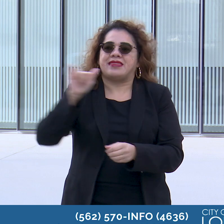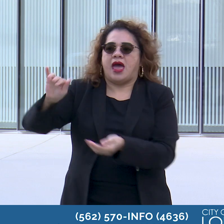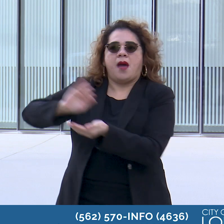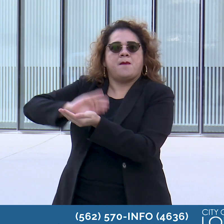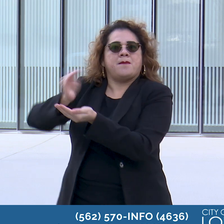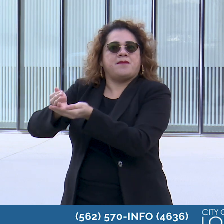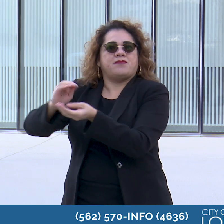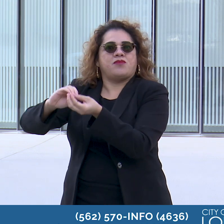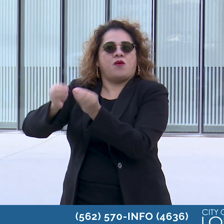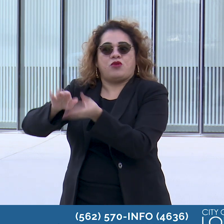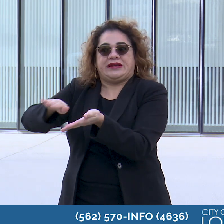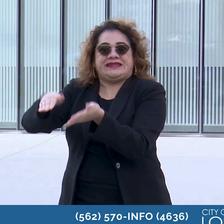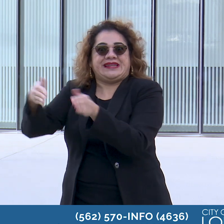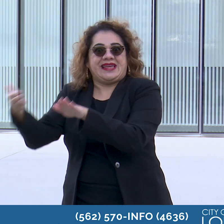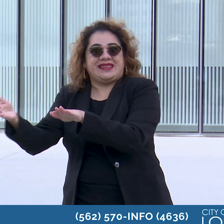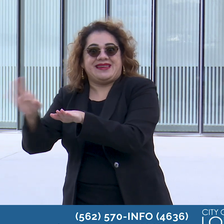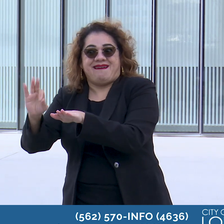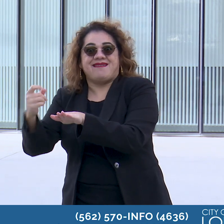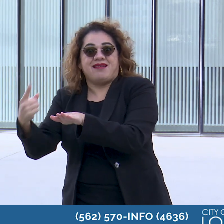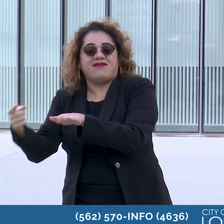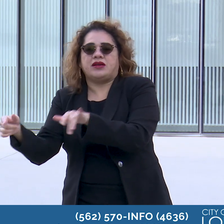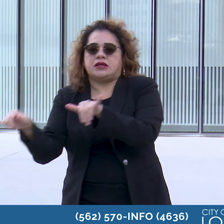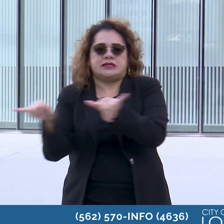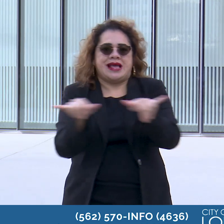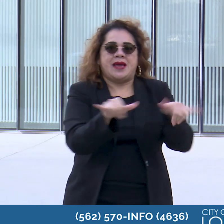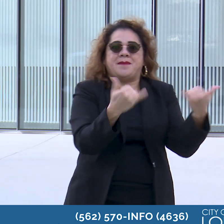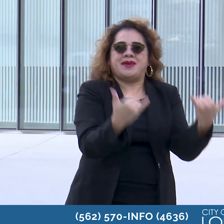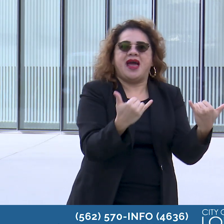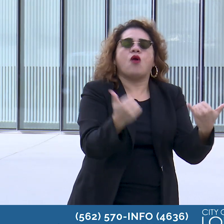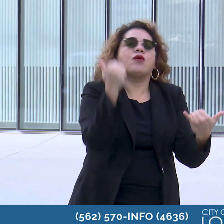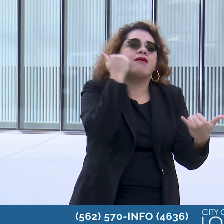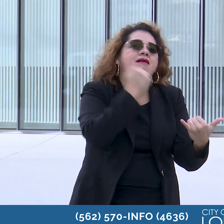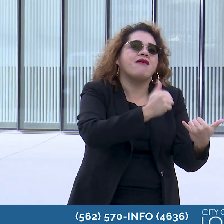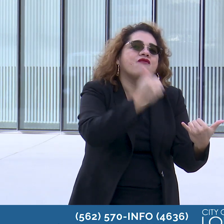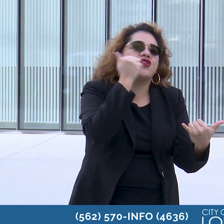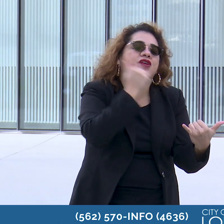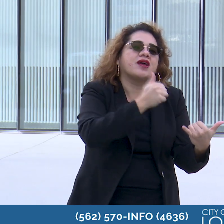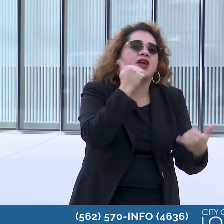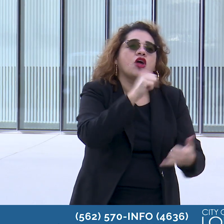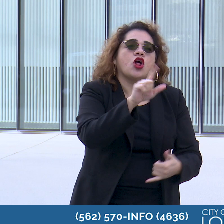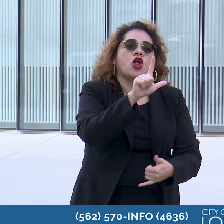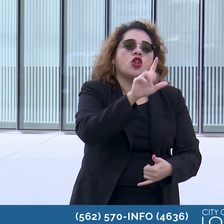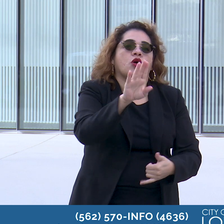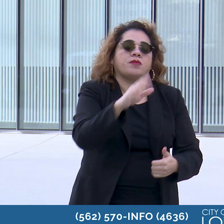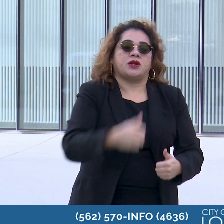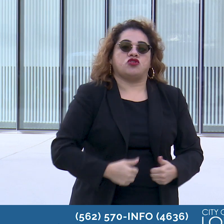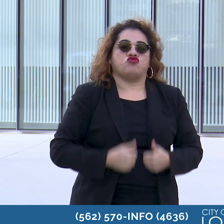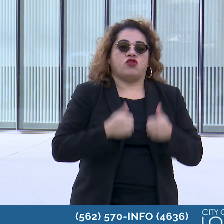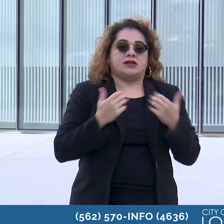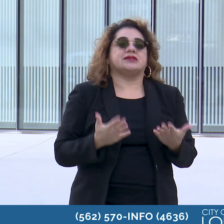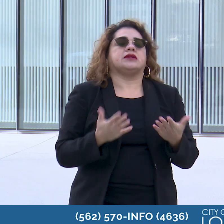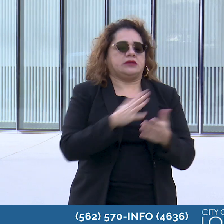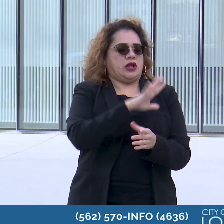That is where we are today as a country and we are losing Long Beach residents also day